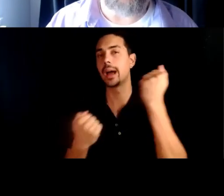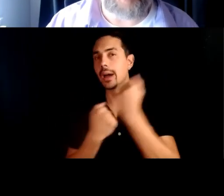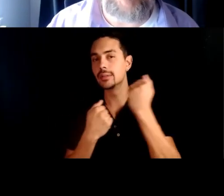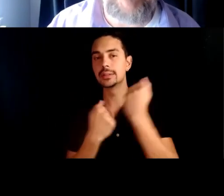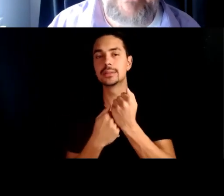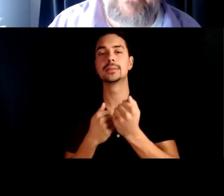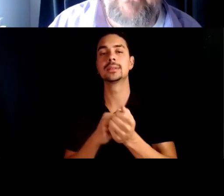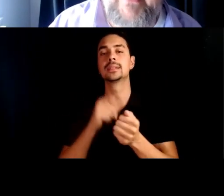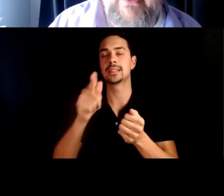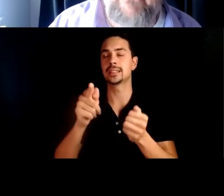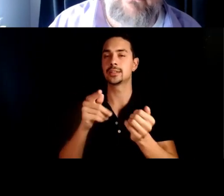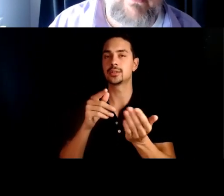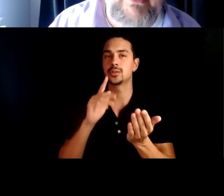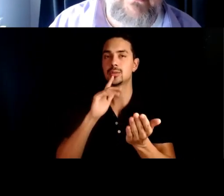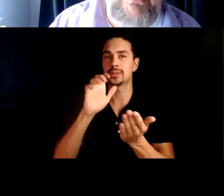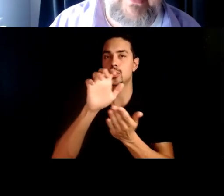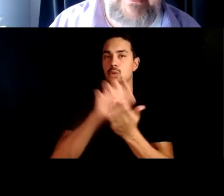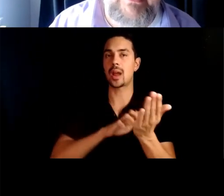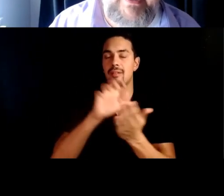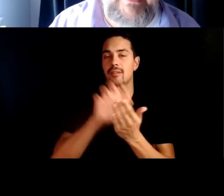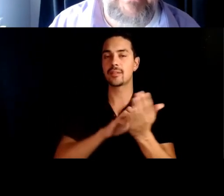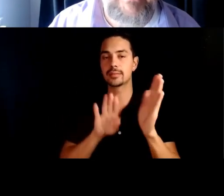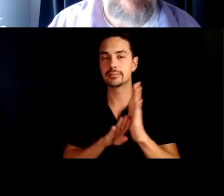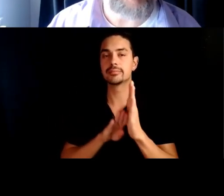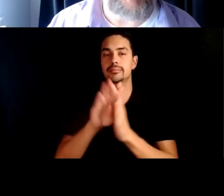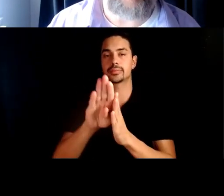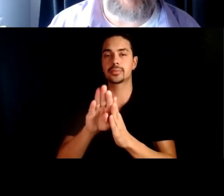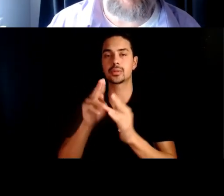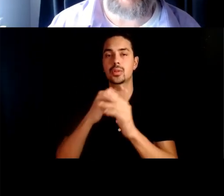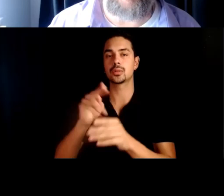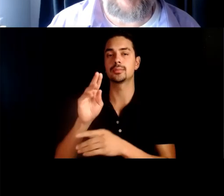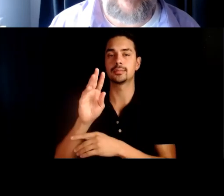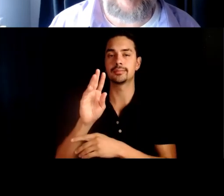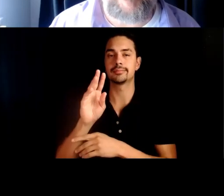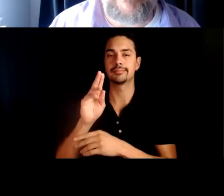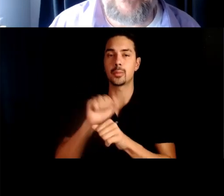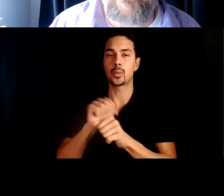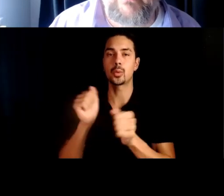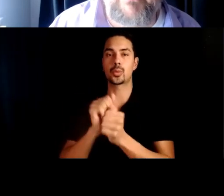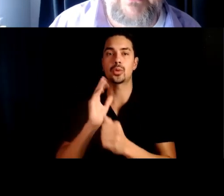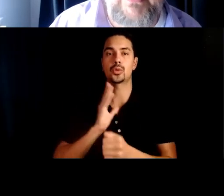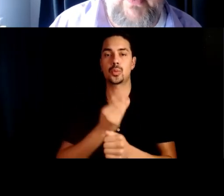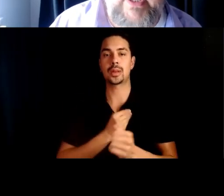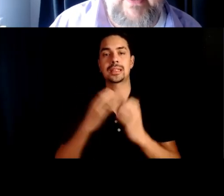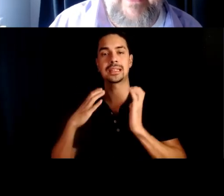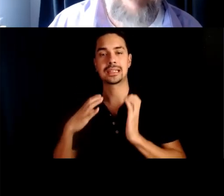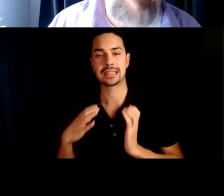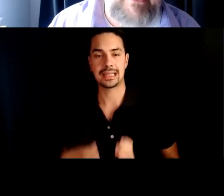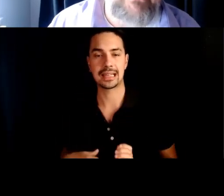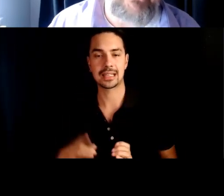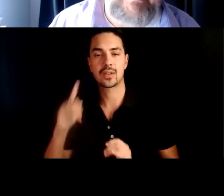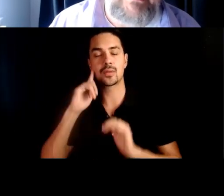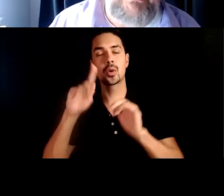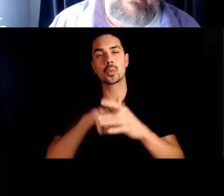of the original standards of care for working with trans clients, specifically working with trans clients who were pursuing medical transition